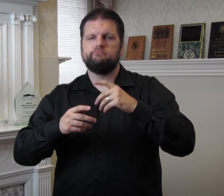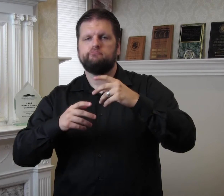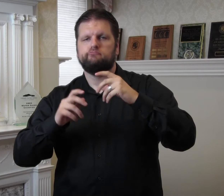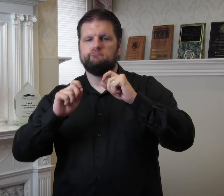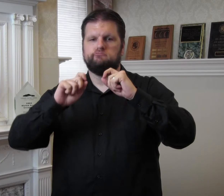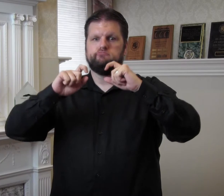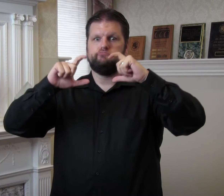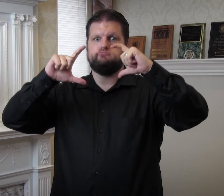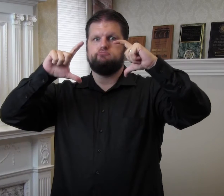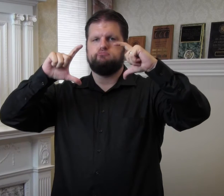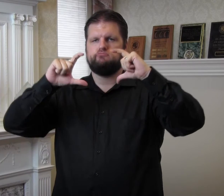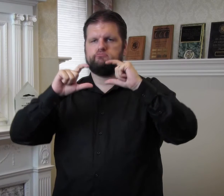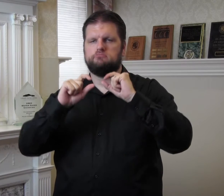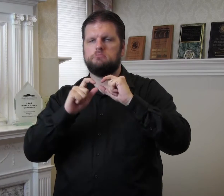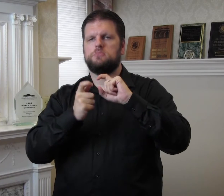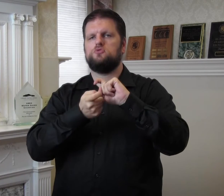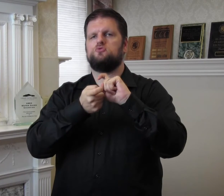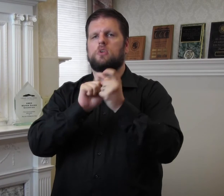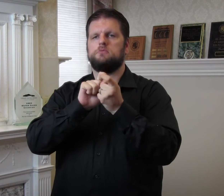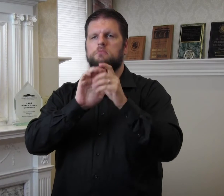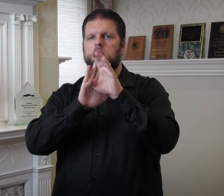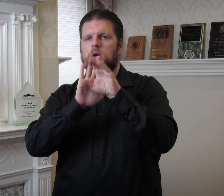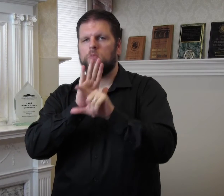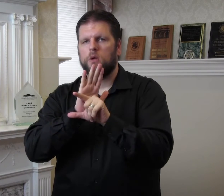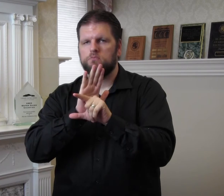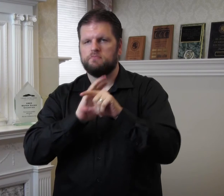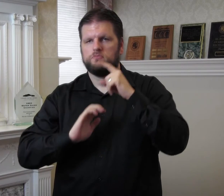that allows me to enlarge the text and change the background.